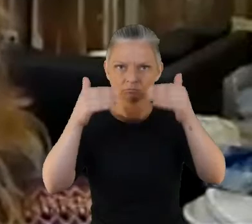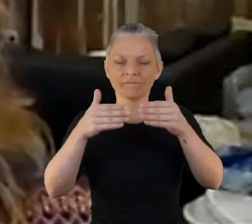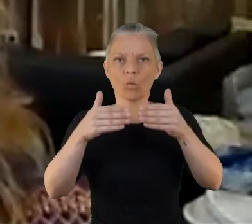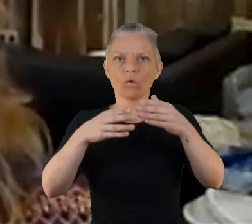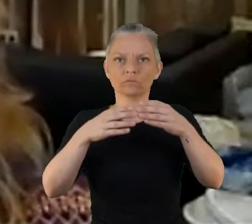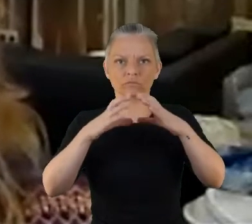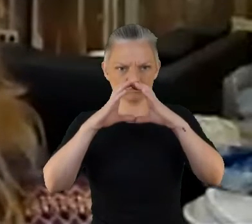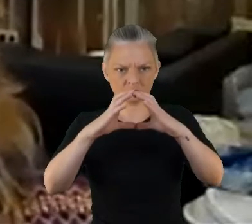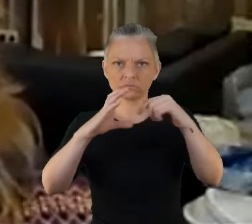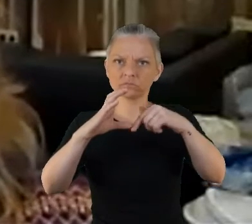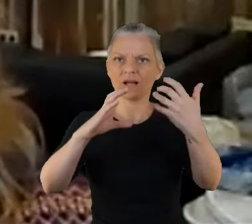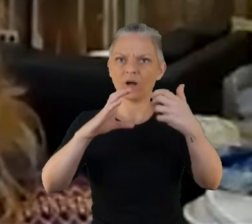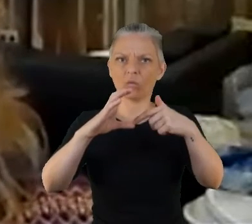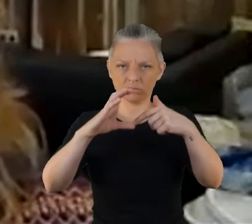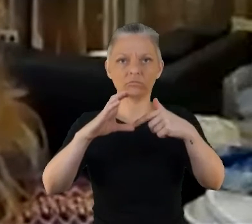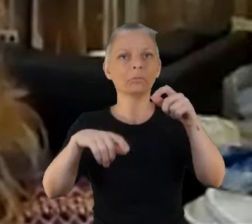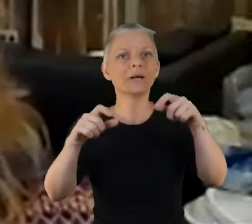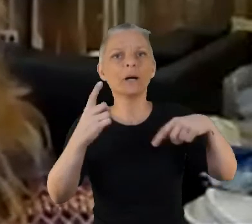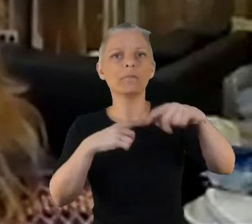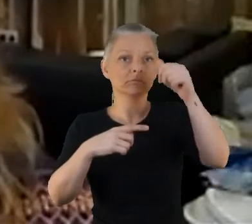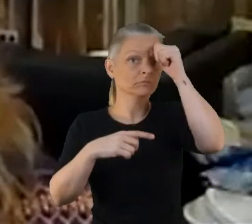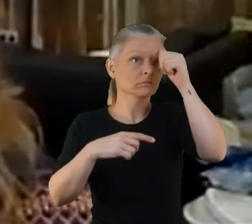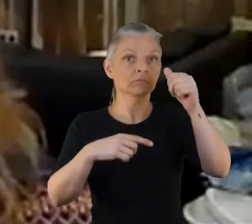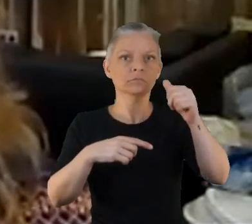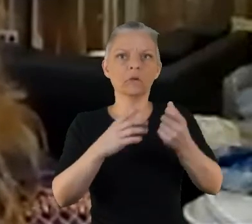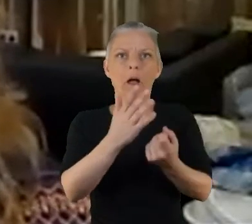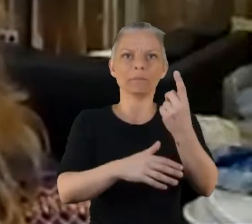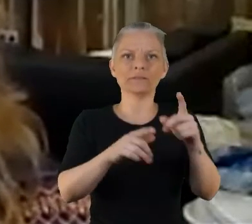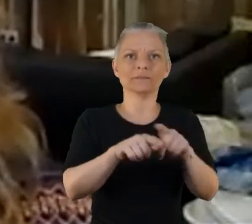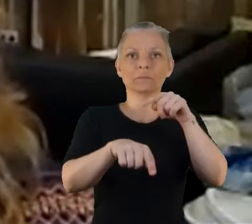so people know what’s going to be happening but at the same time having that space for